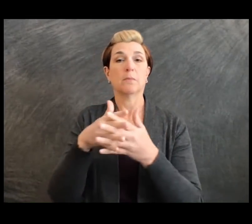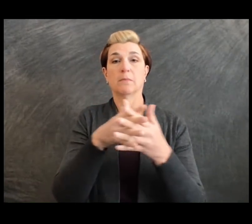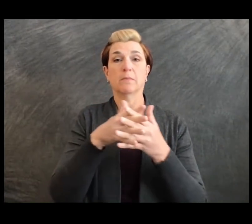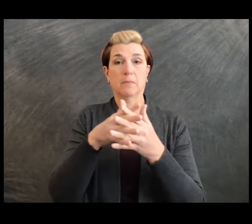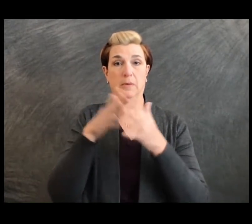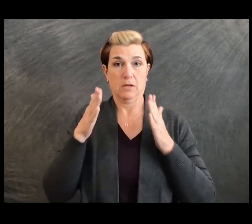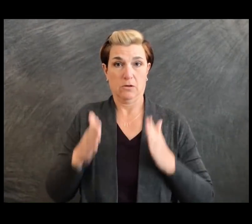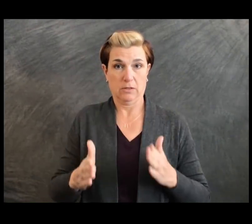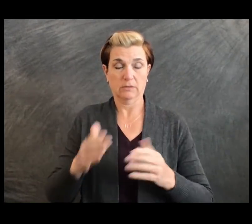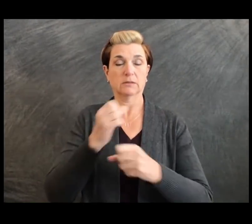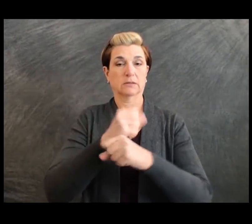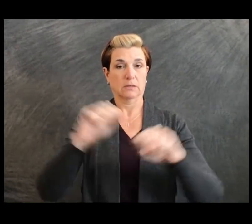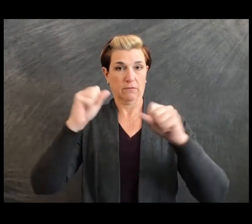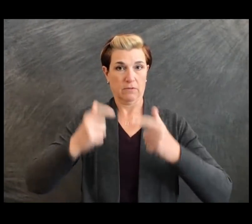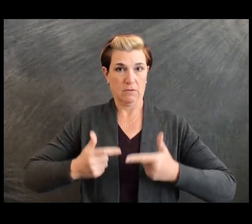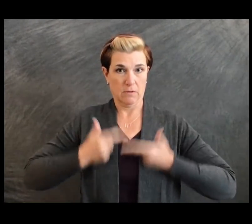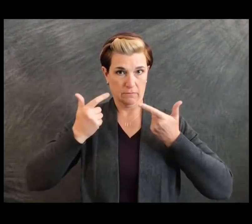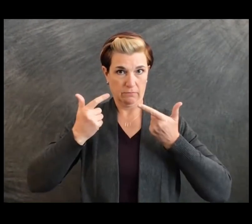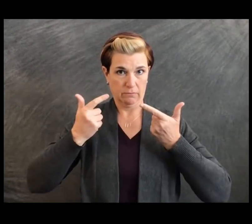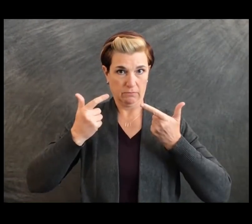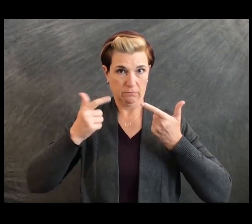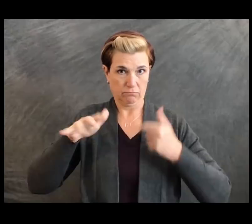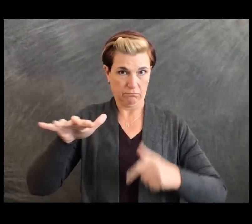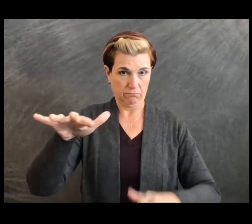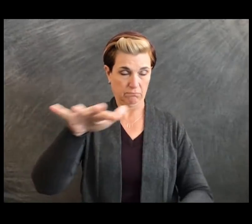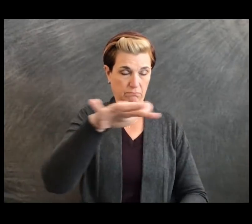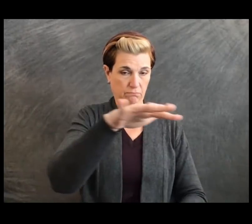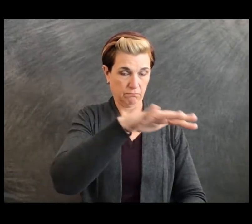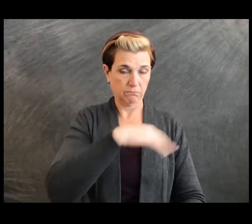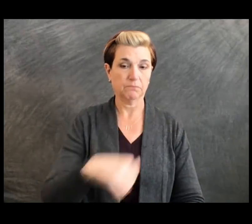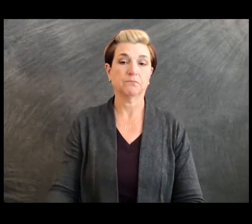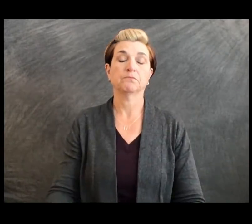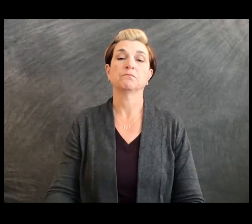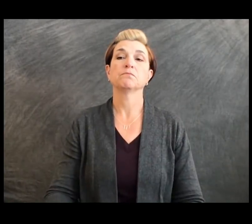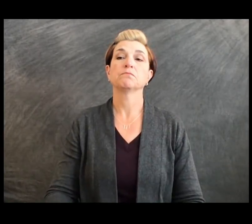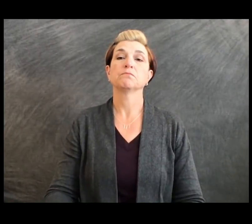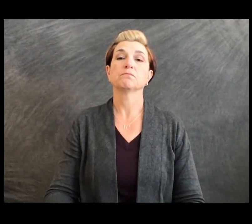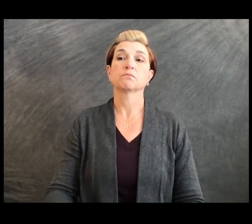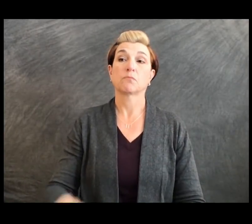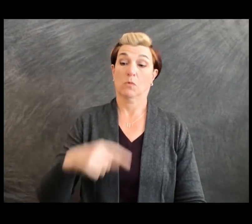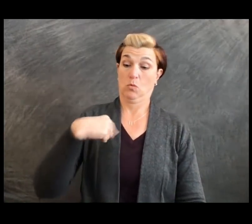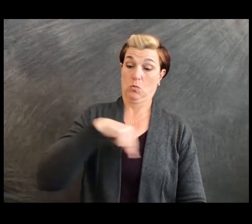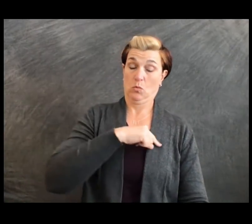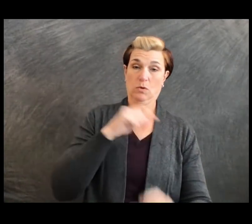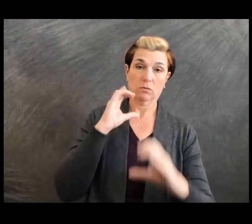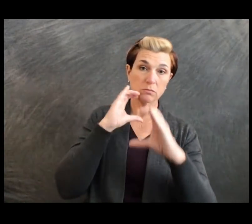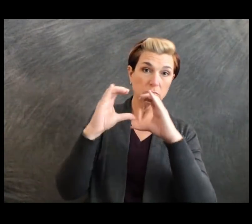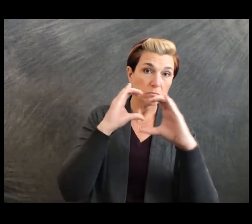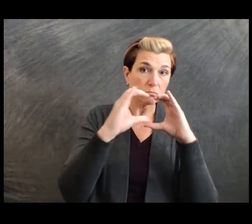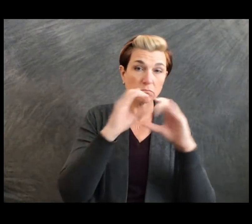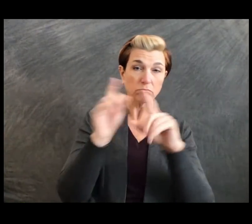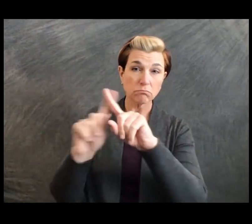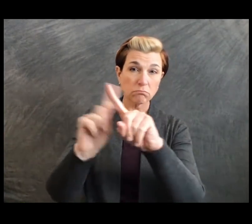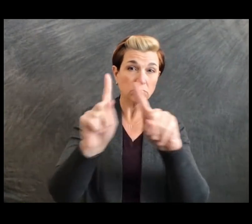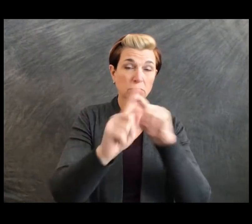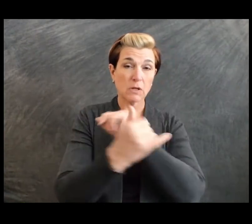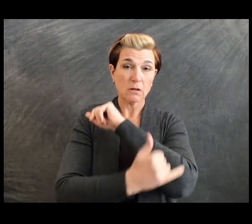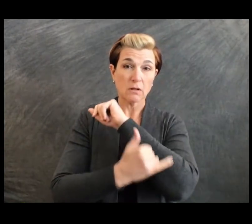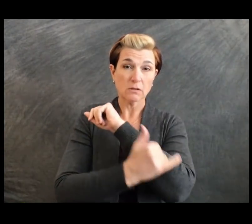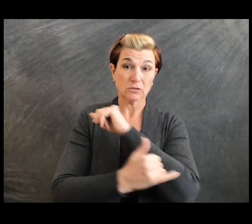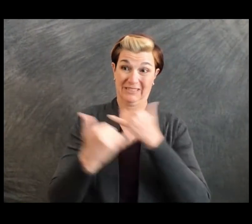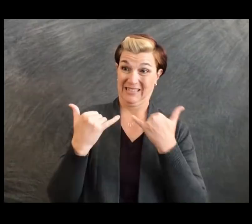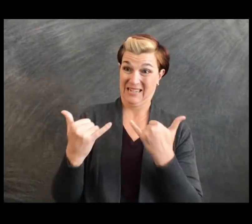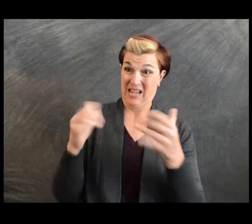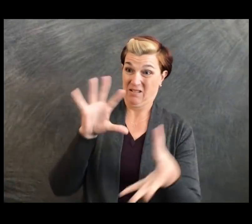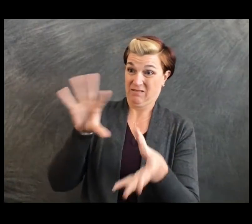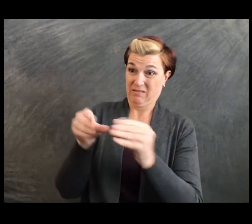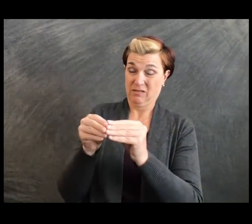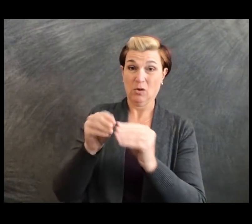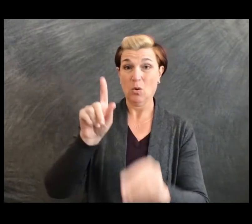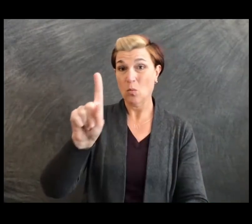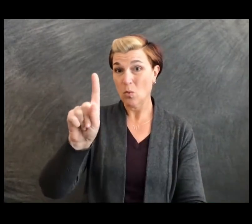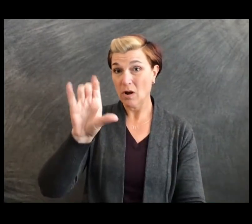in communication with foreign countries it's now at 148 foreign countries can